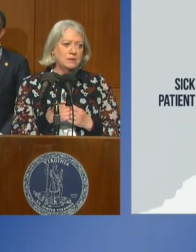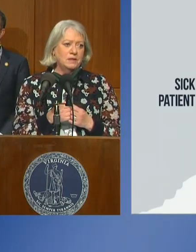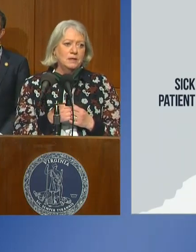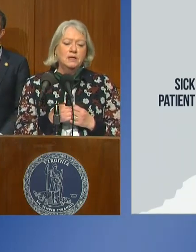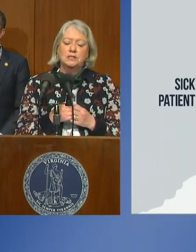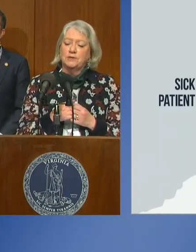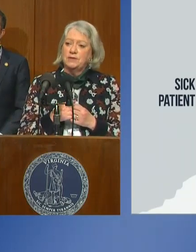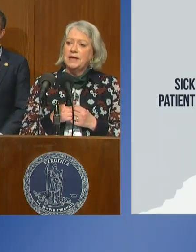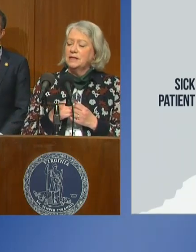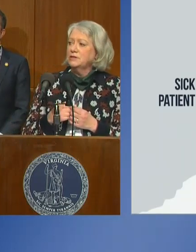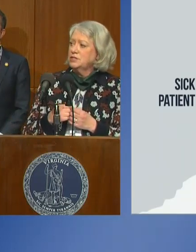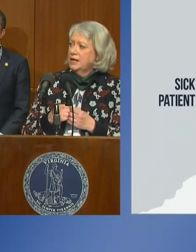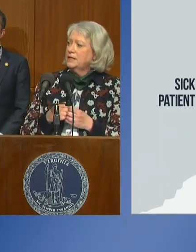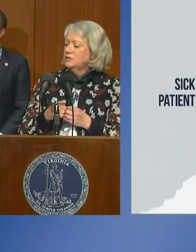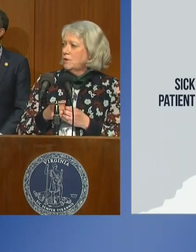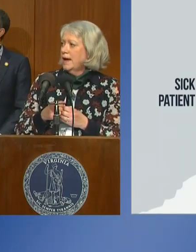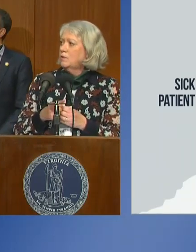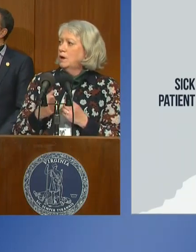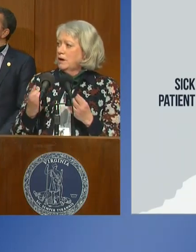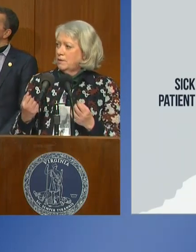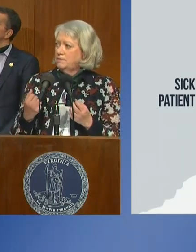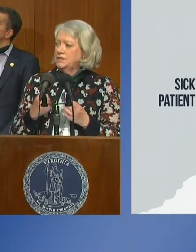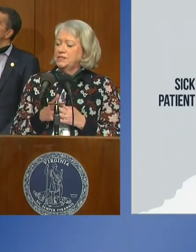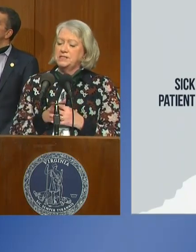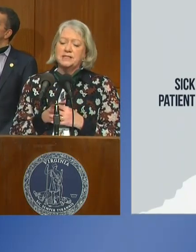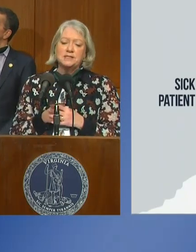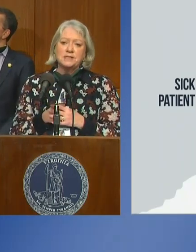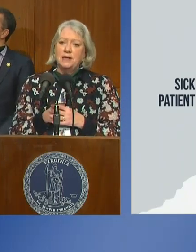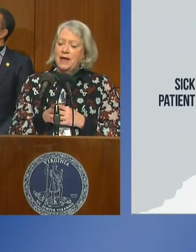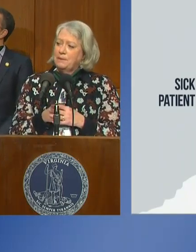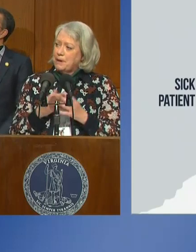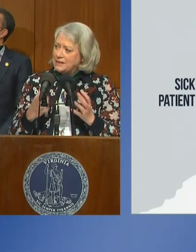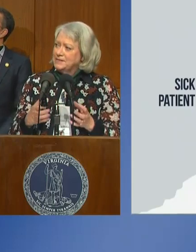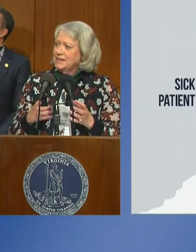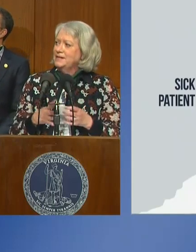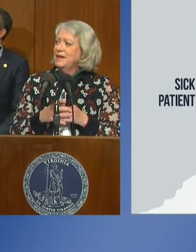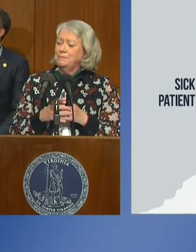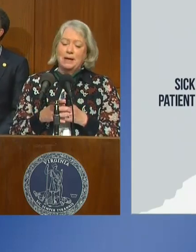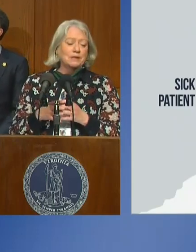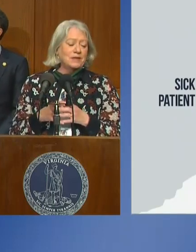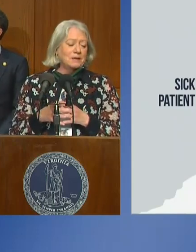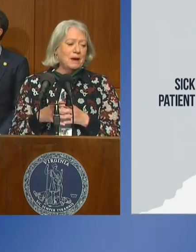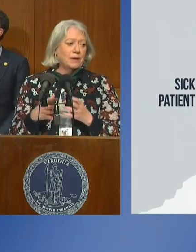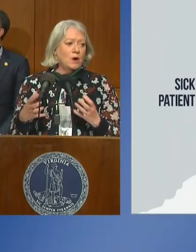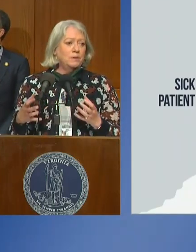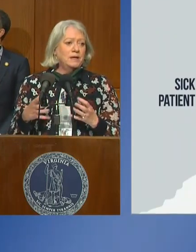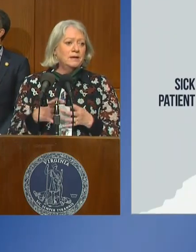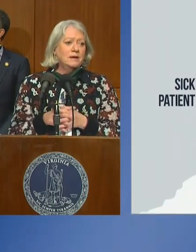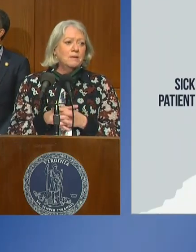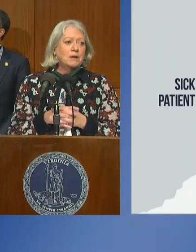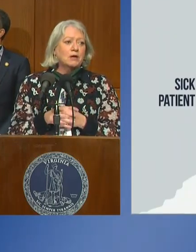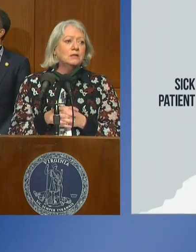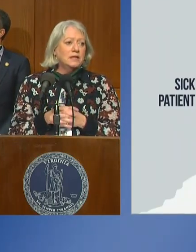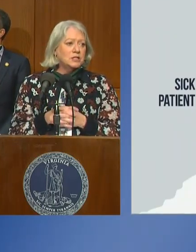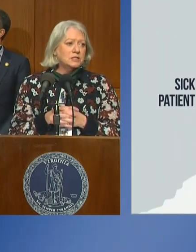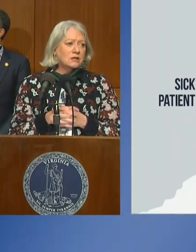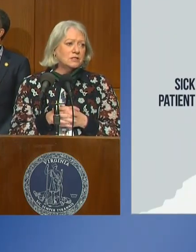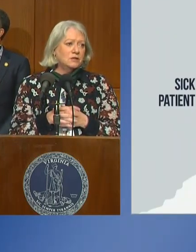MAKING SURE THAT NOT ONLY DO WE HAVE THOSE RESULTS COME BACK. THE HEALTH DEPARTMENT. SO THAT THEY CAN UNDERSTAND AND TRACK